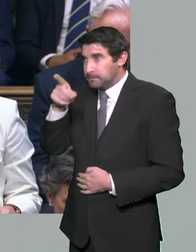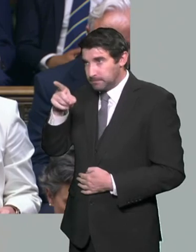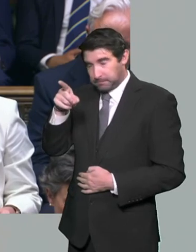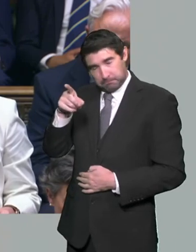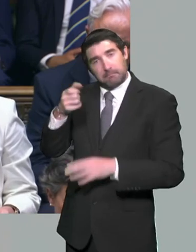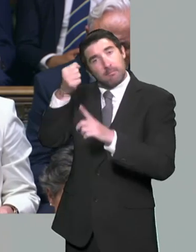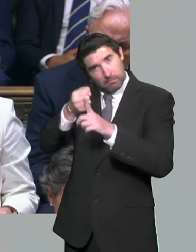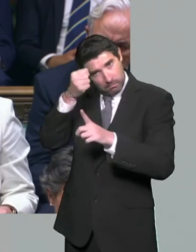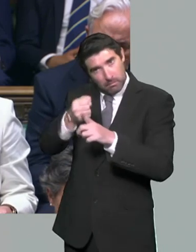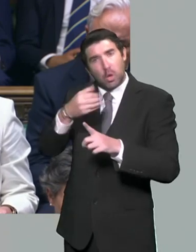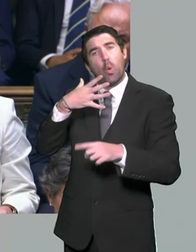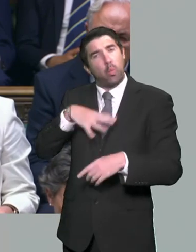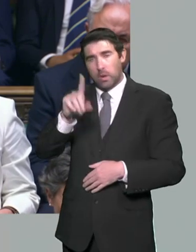to the newborn blood spot test.